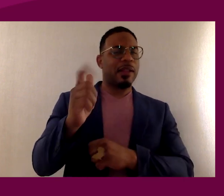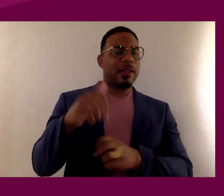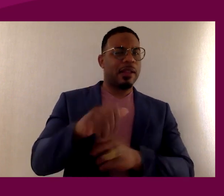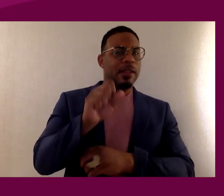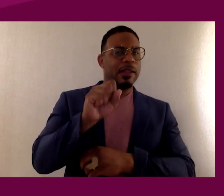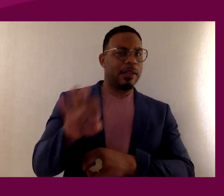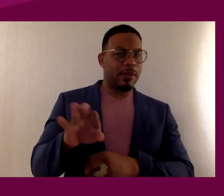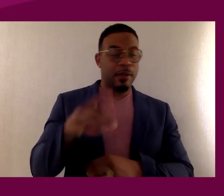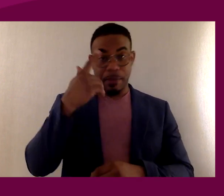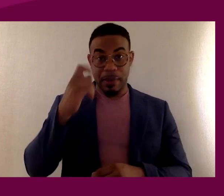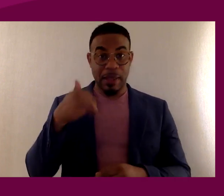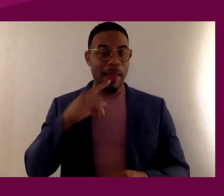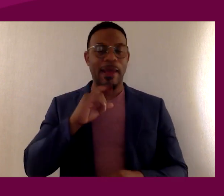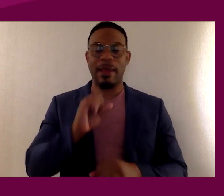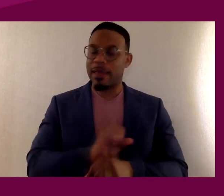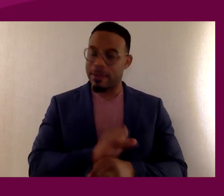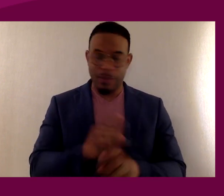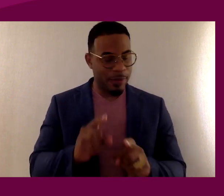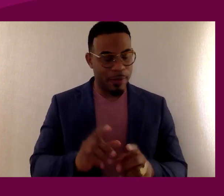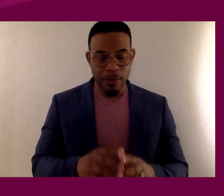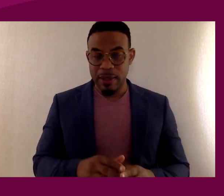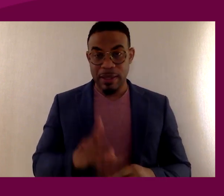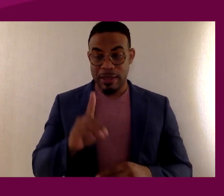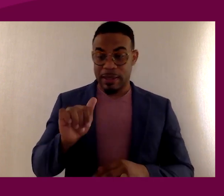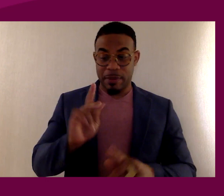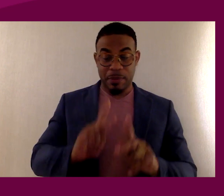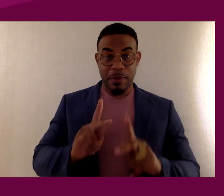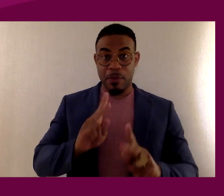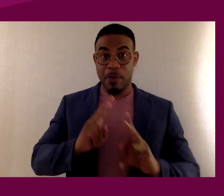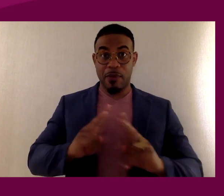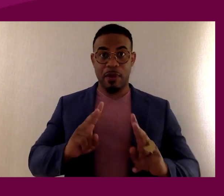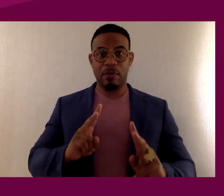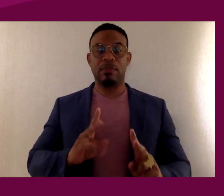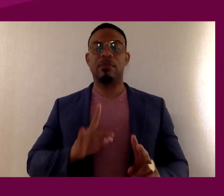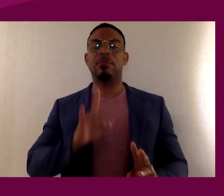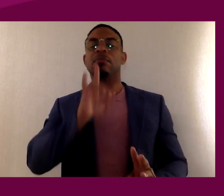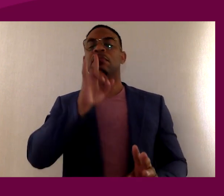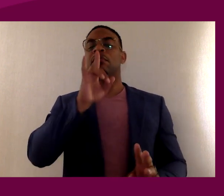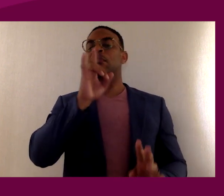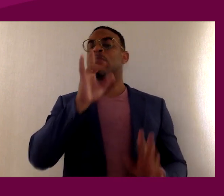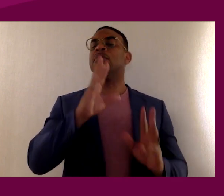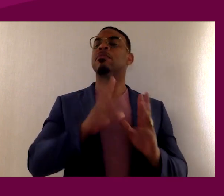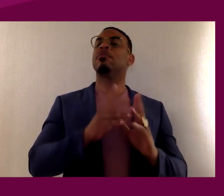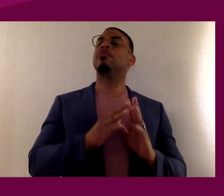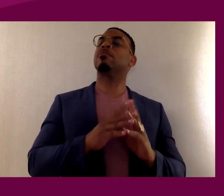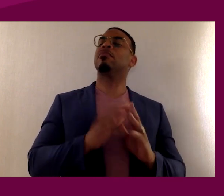a couple of years later in San Francisco, because I guarantee you, disabled people were very uppity,